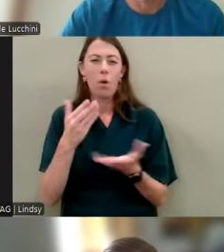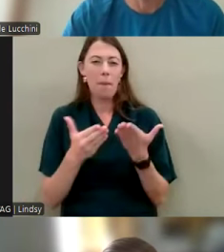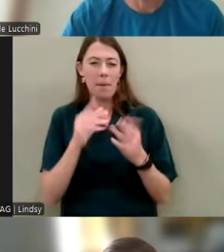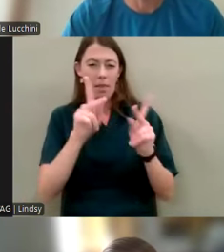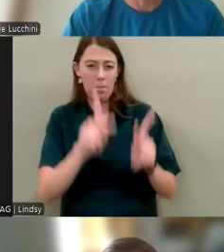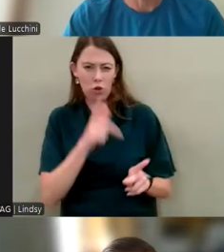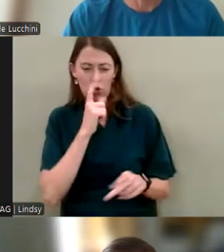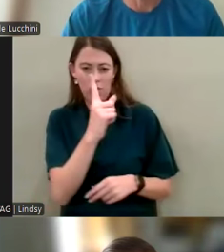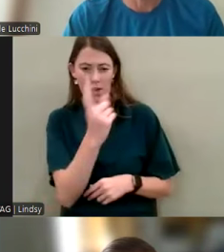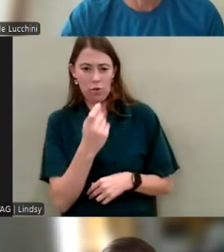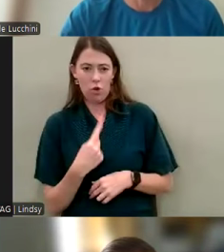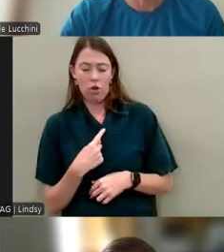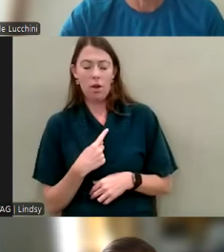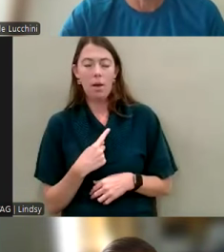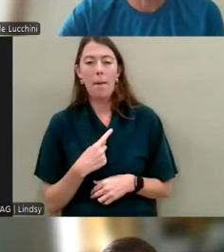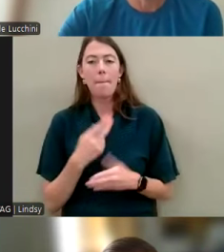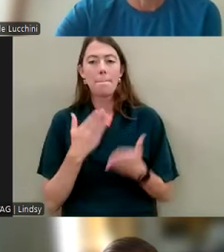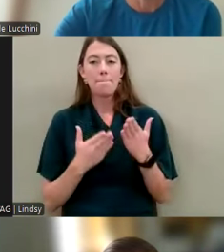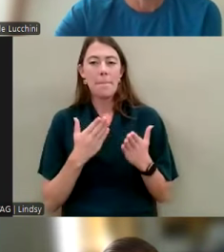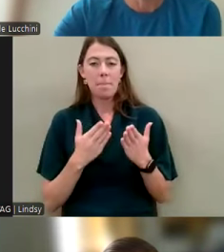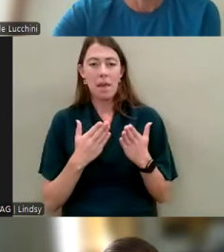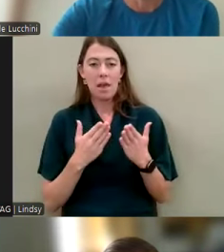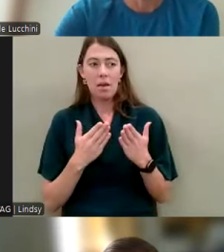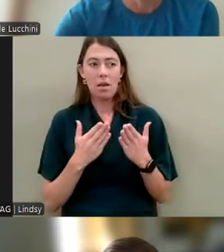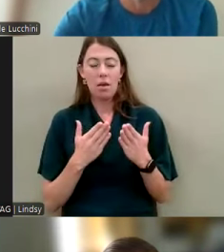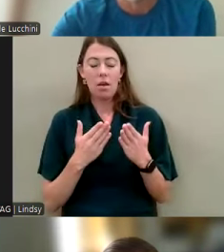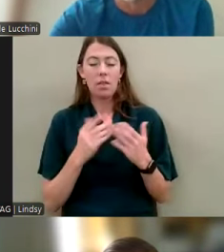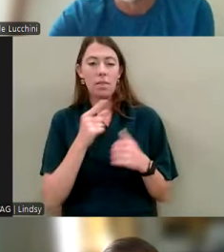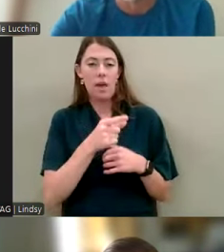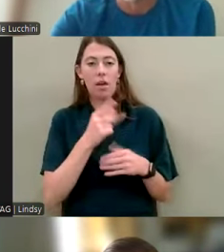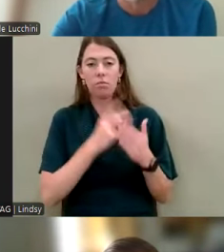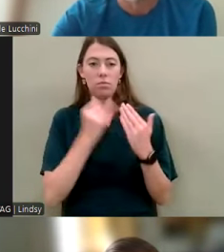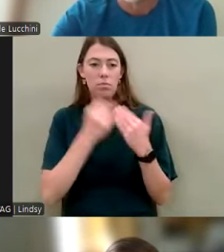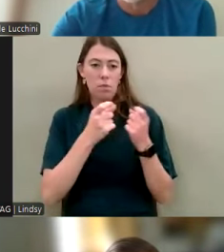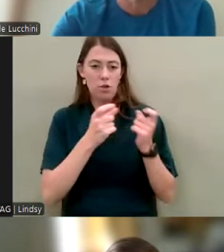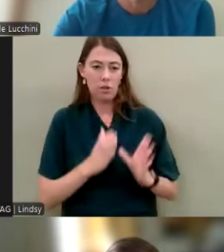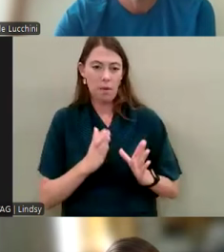or is a project manager related to a site or website that they are building for a client.